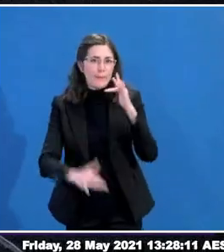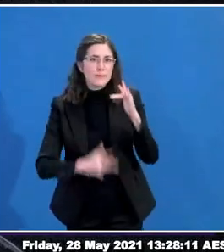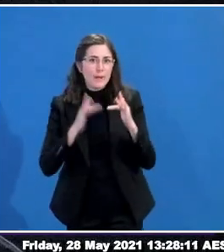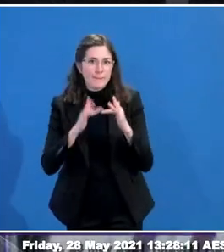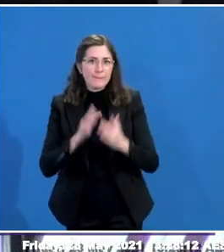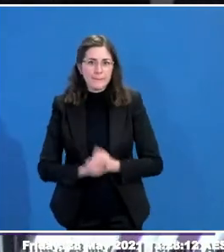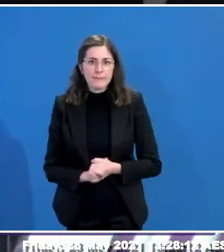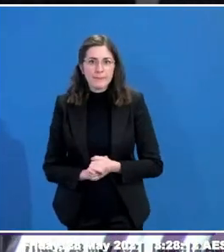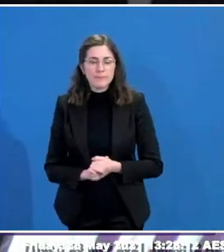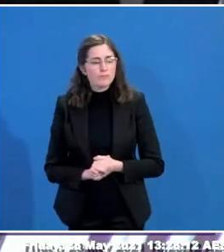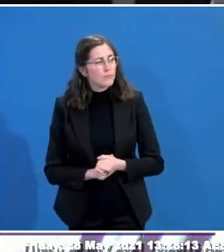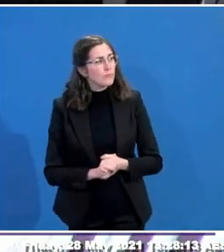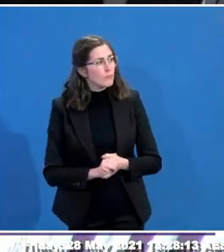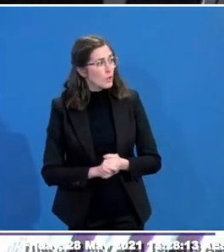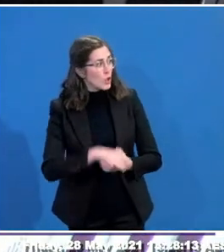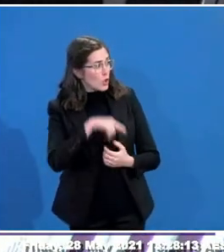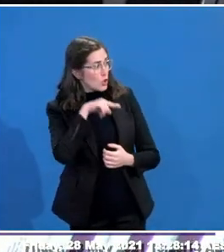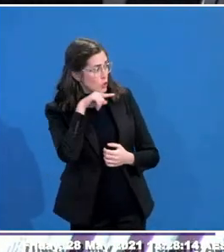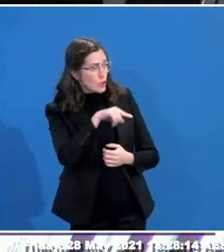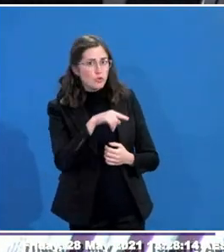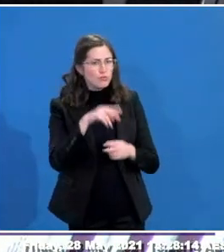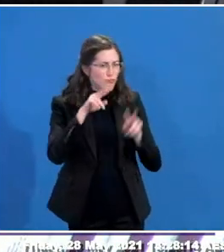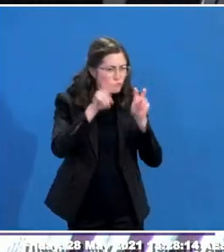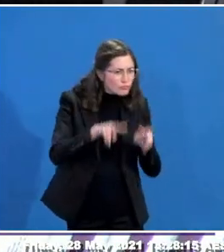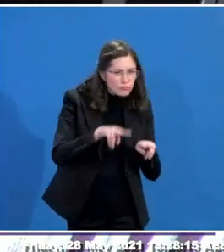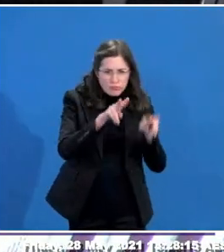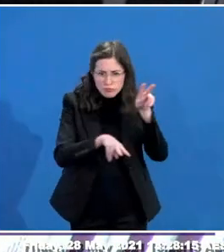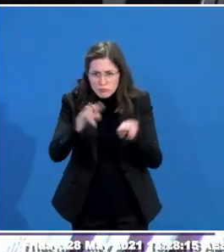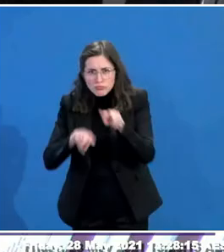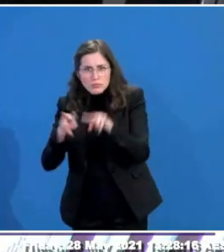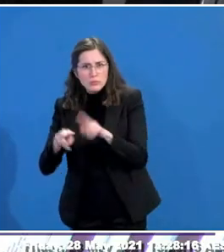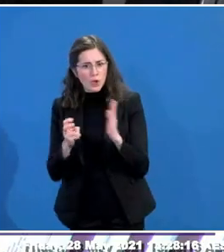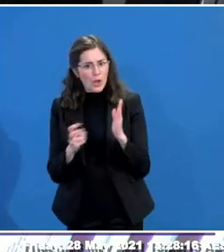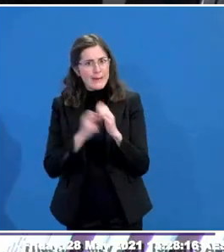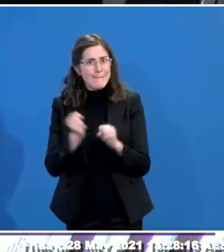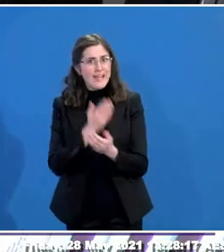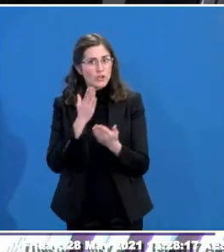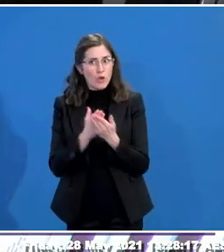Is it part of your function to audit those contracts to see that they comply with the relevant legislation? MR McNAUGHTON: No.